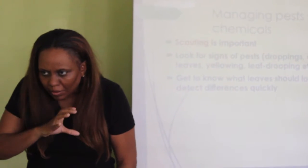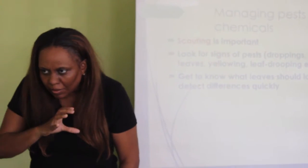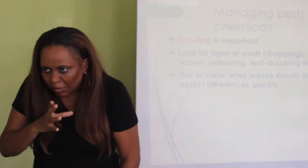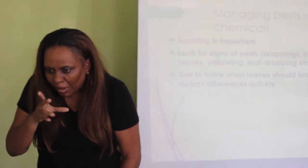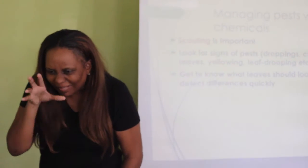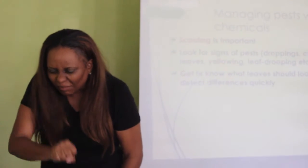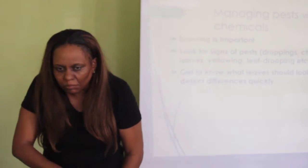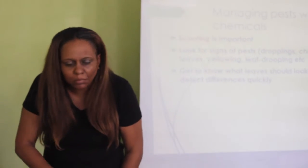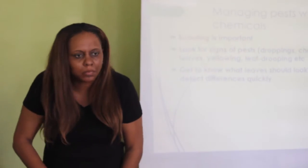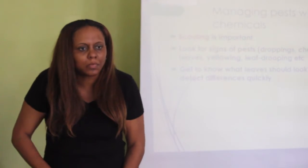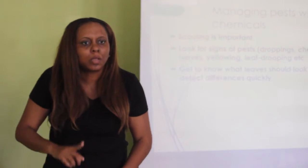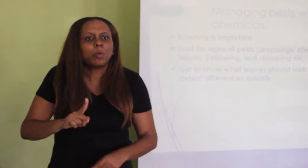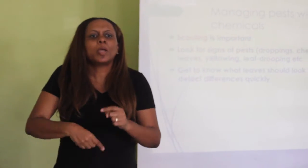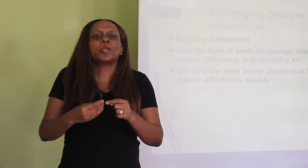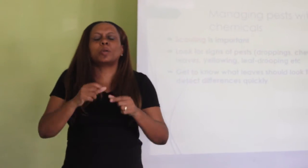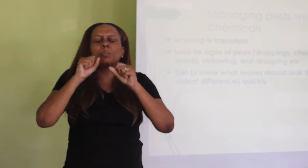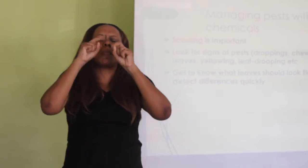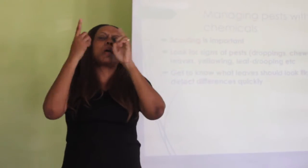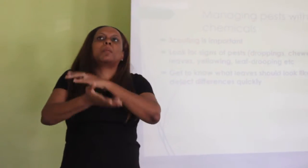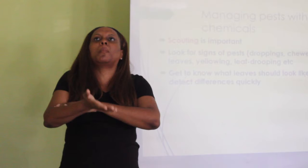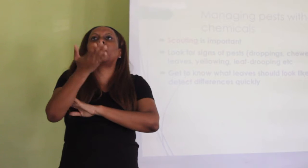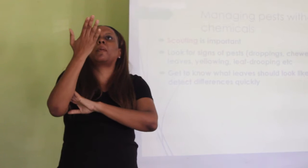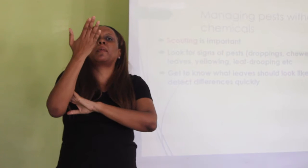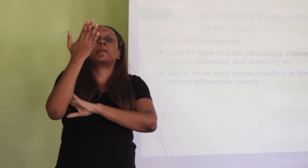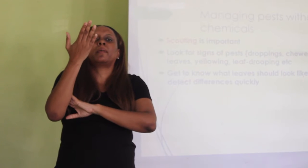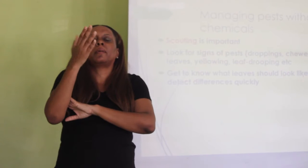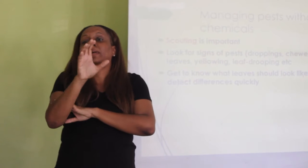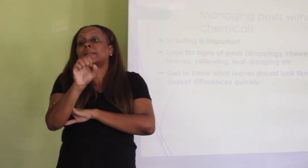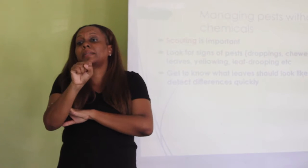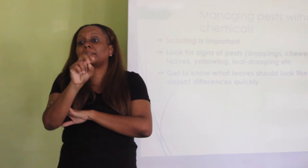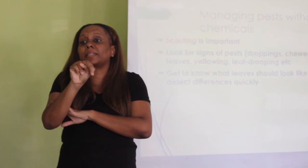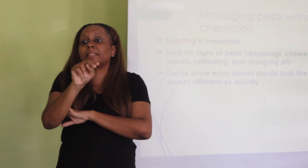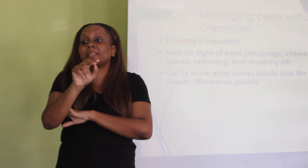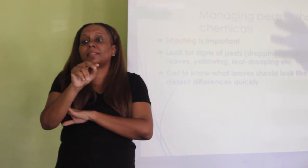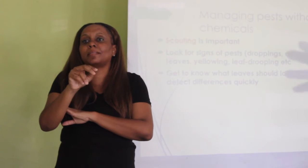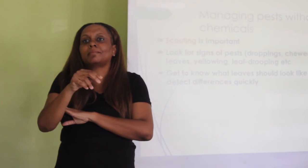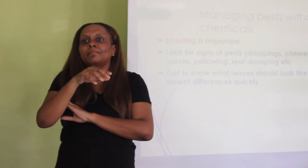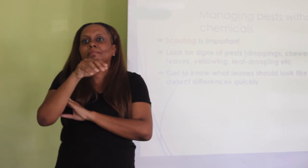because when you get up in the morning the snail or the afternoon it's all half leaves already